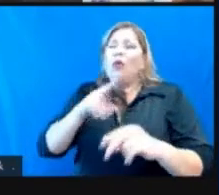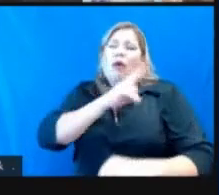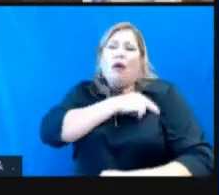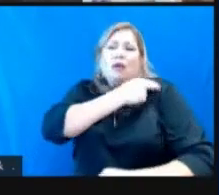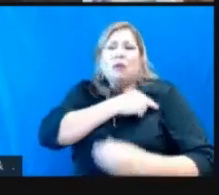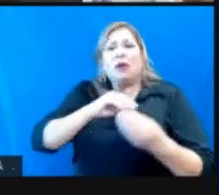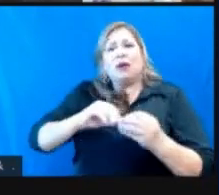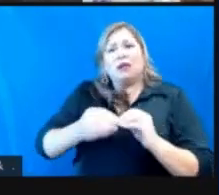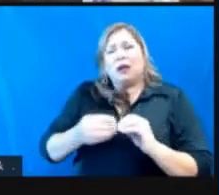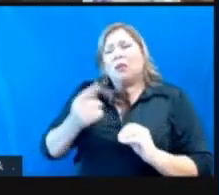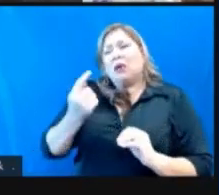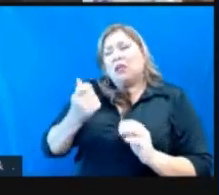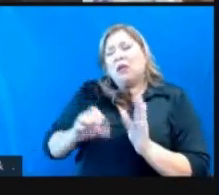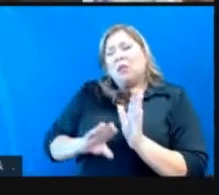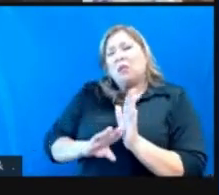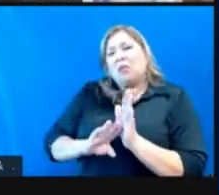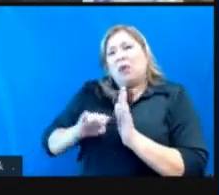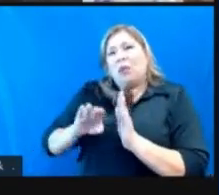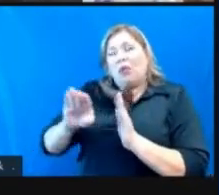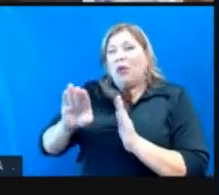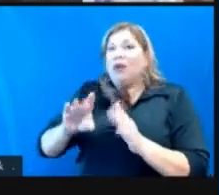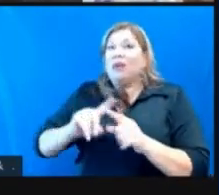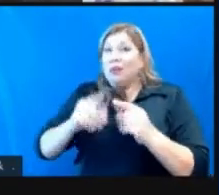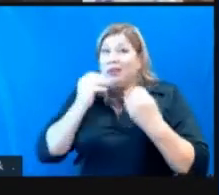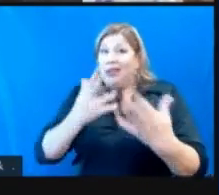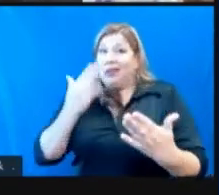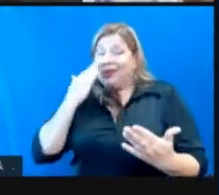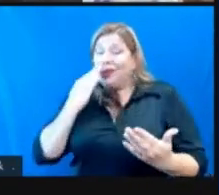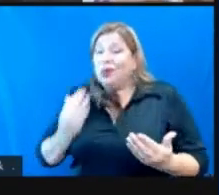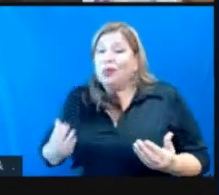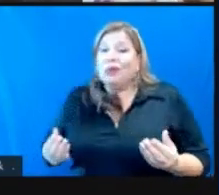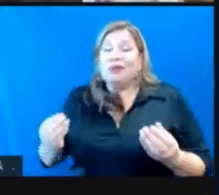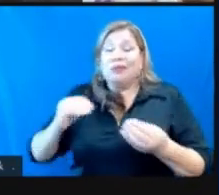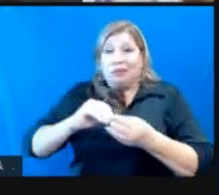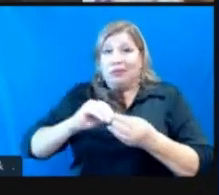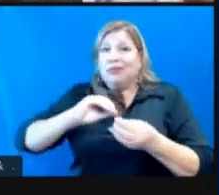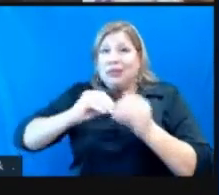much faster are the number of new admissions. Because what I said earlier